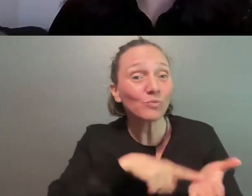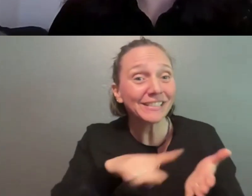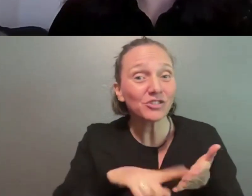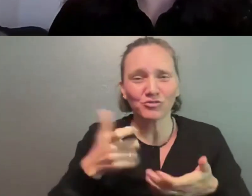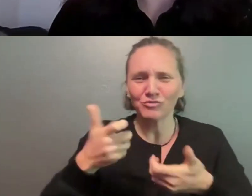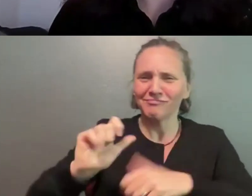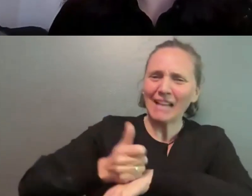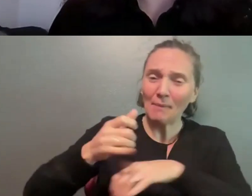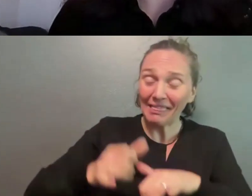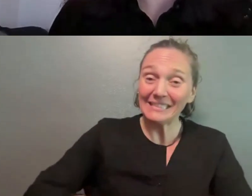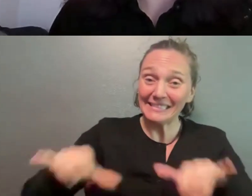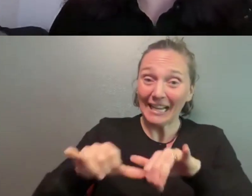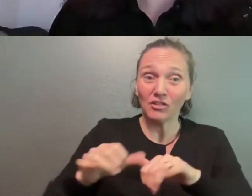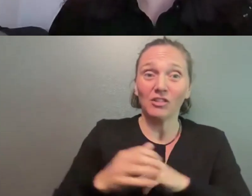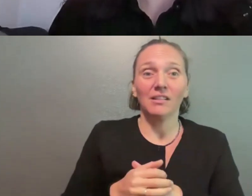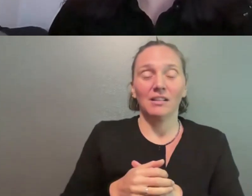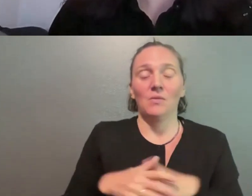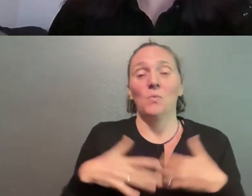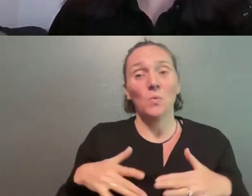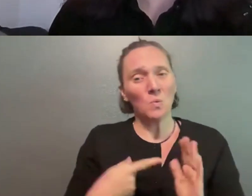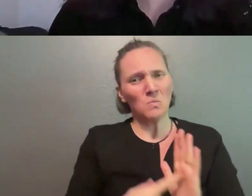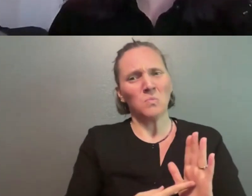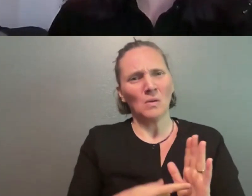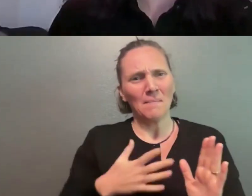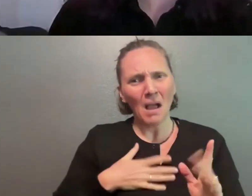This really highlights the struggle I've been having in working in the Federal